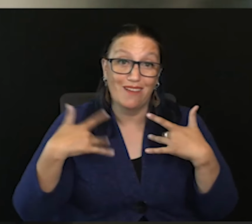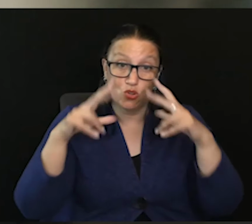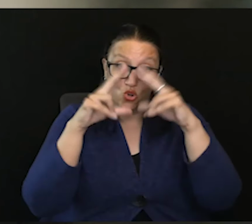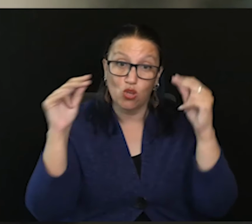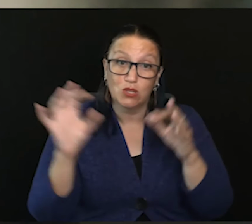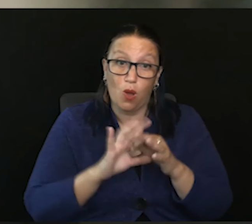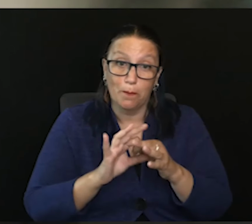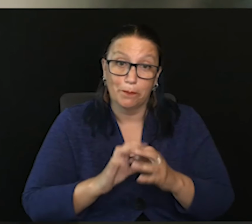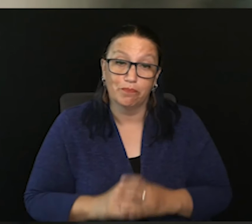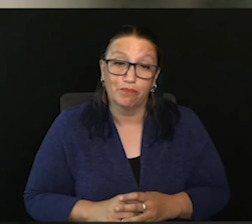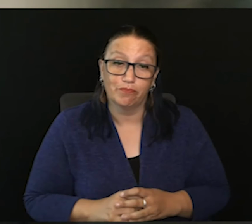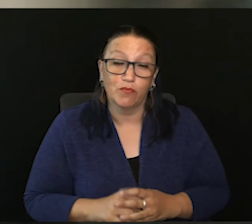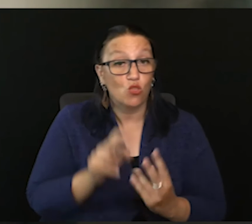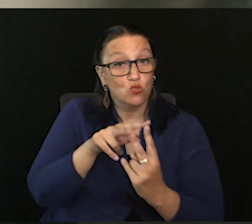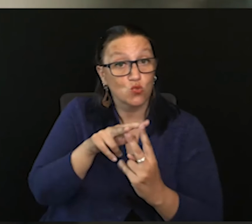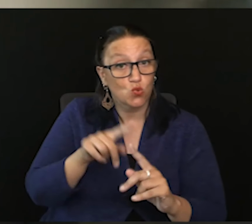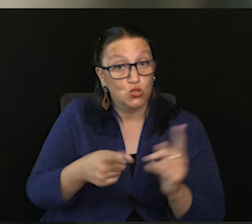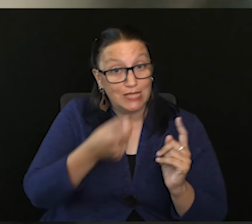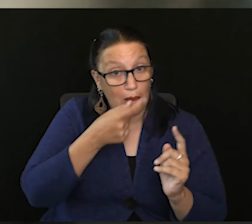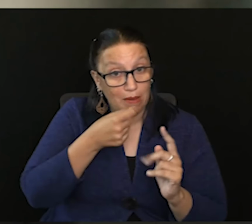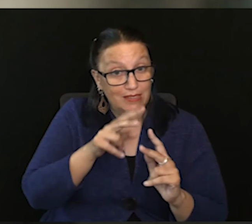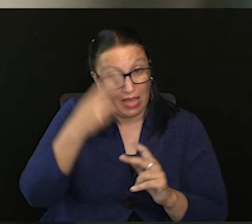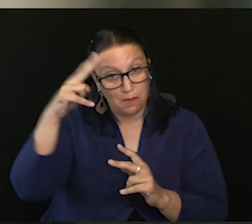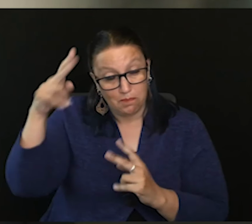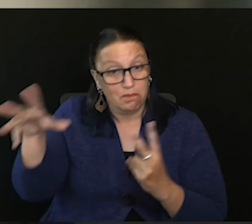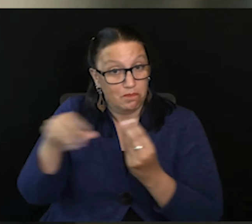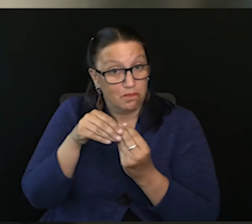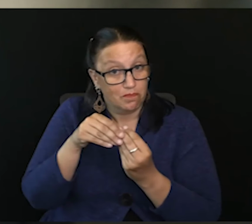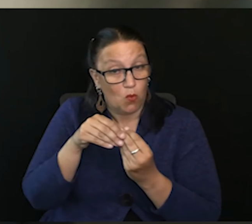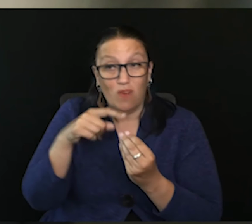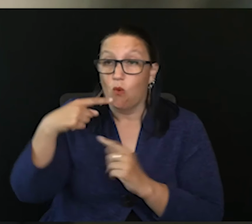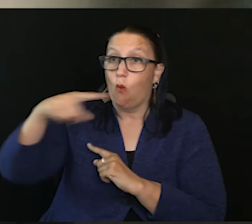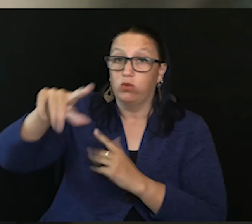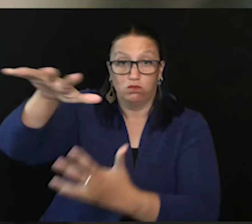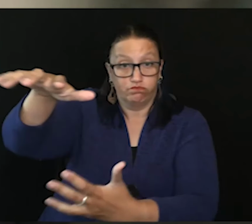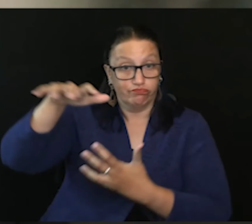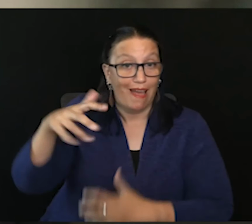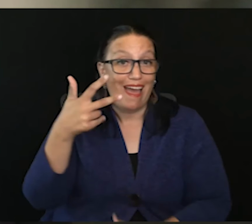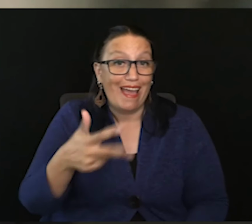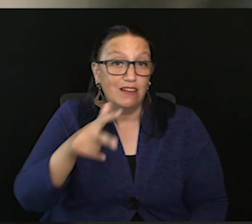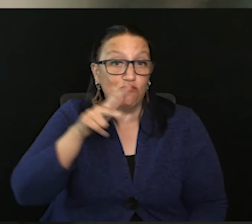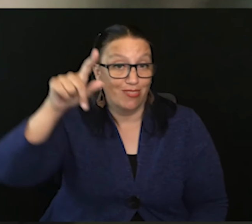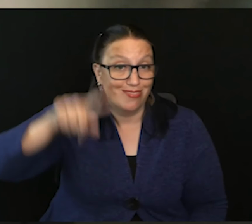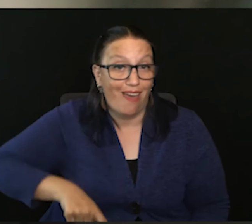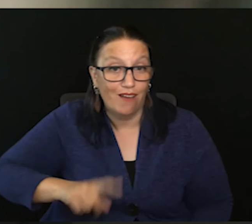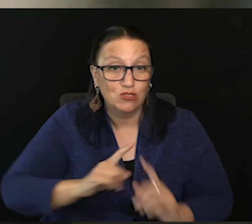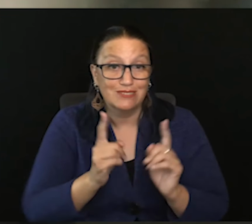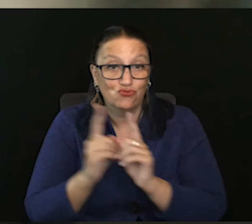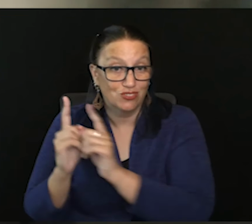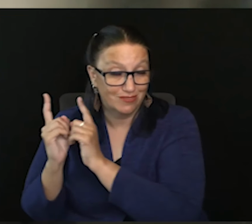there are 800,000 courses of treatment that are on order, and we are expecting the first of these courses